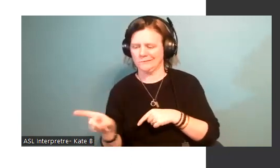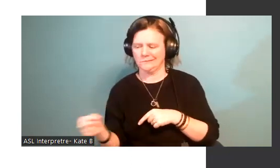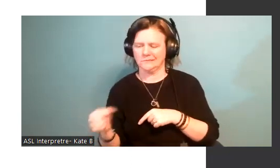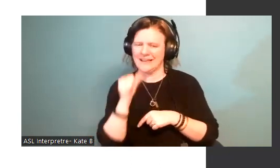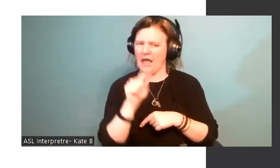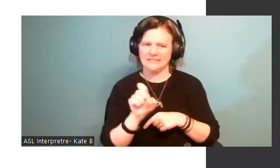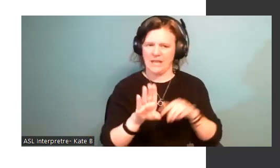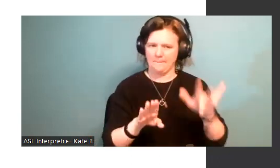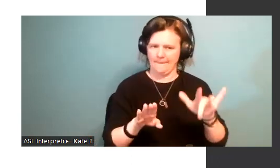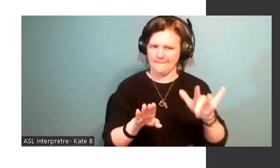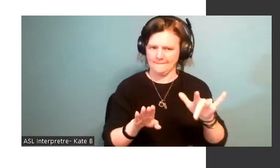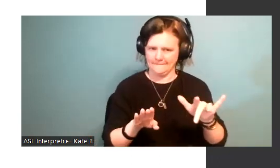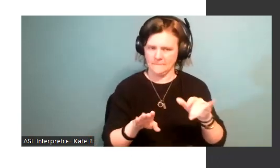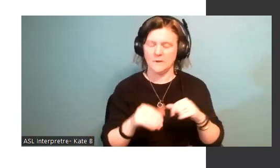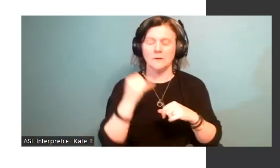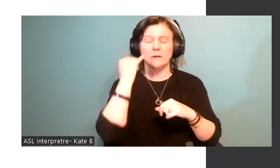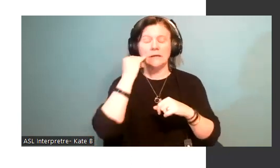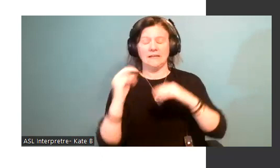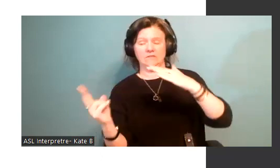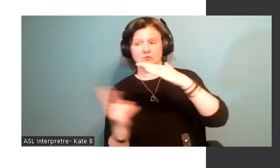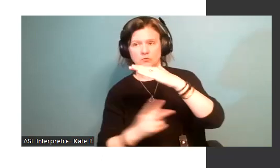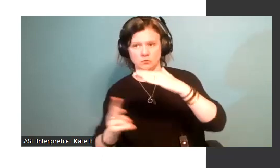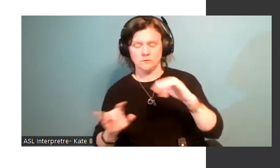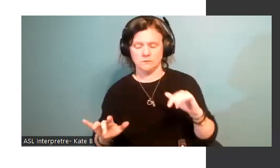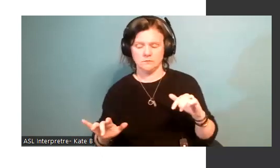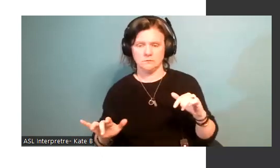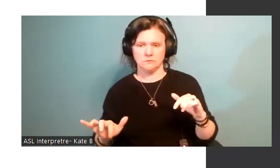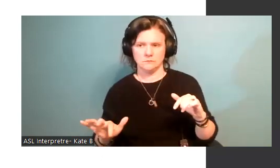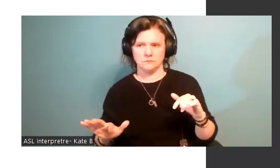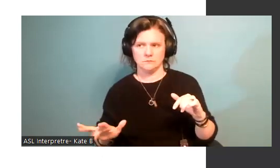The reason we do this, it sets the expectation